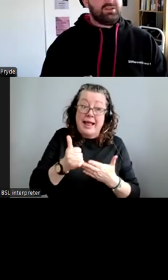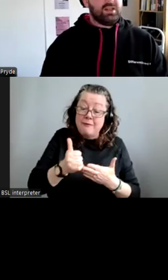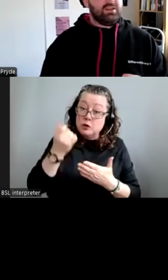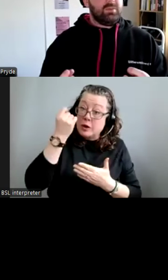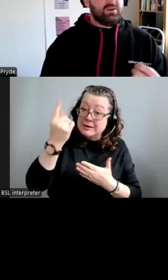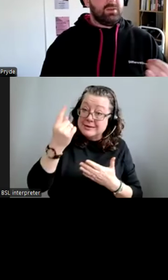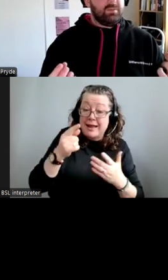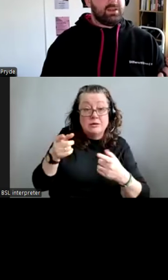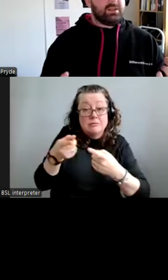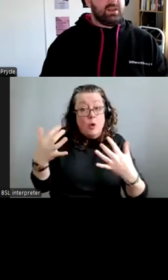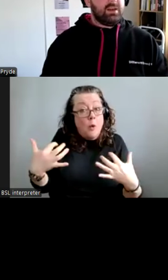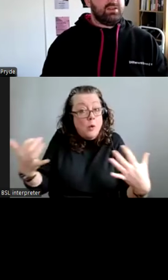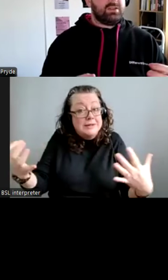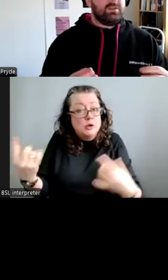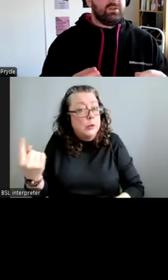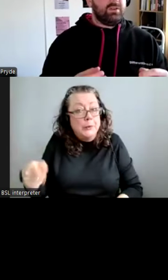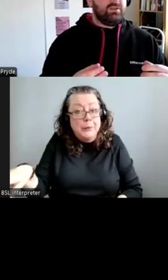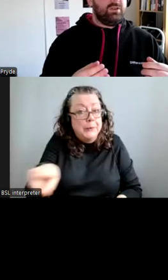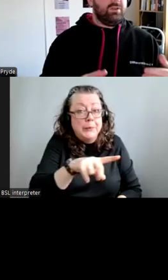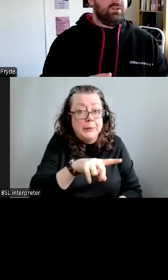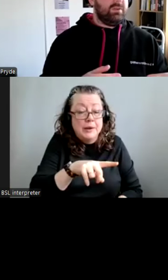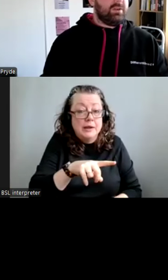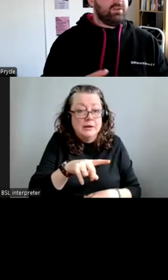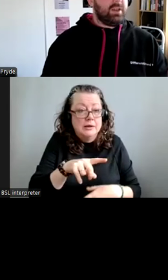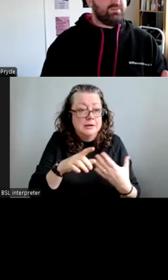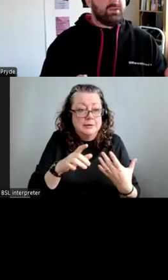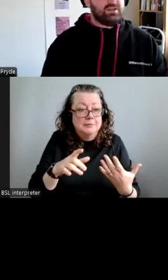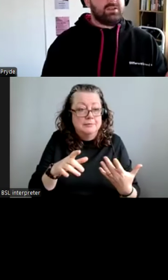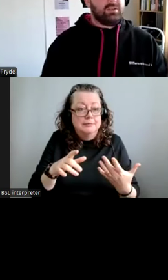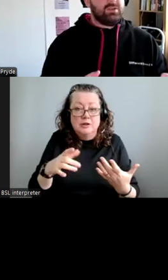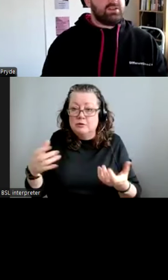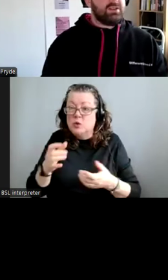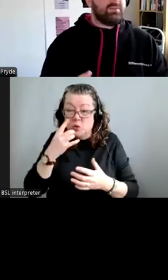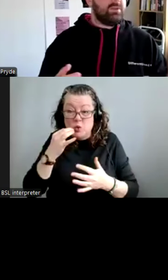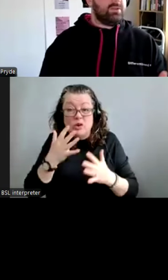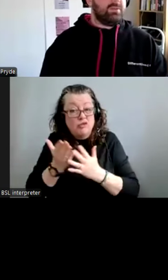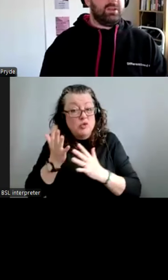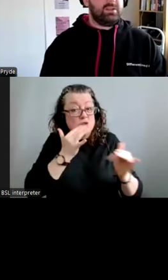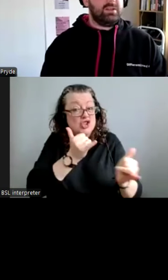understanding where the best areas for your return on investment as across your accessible user base.